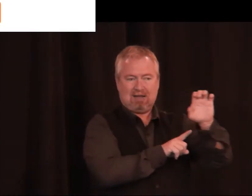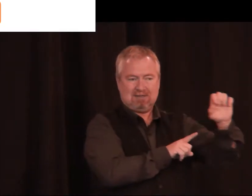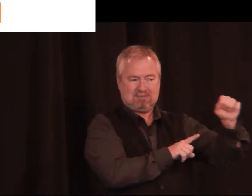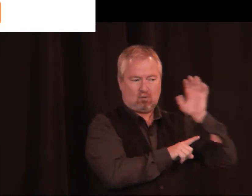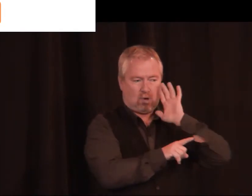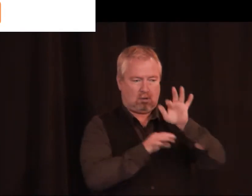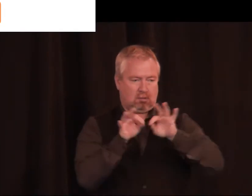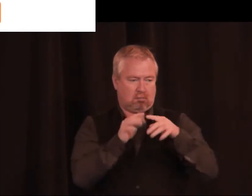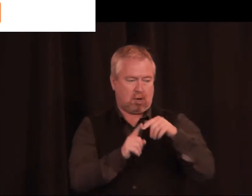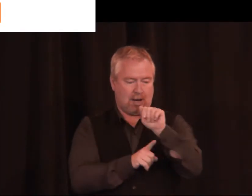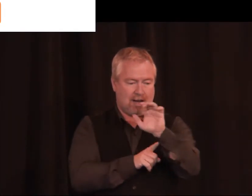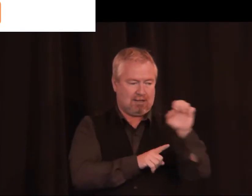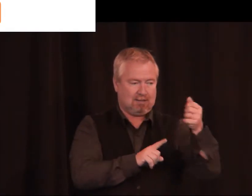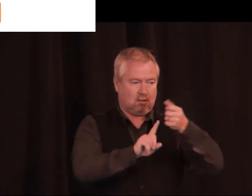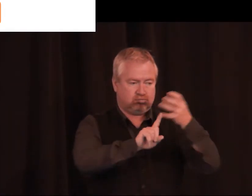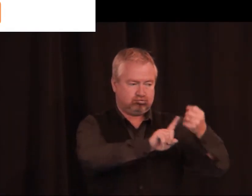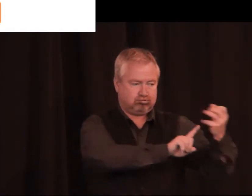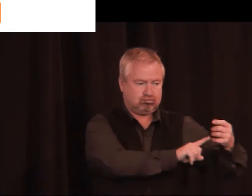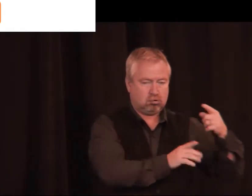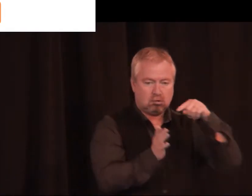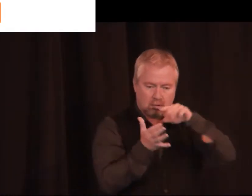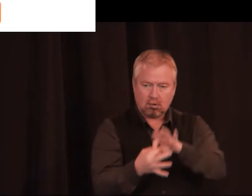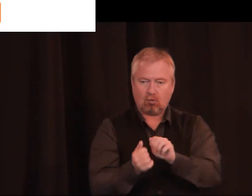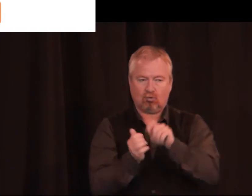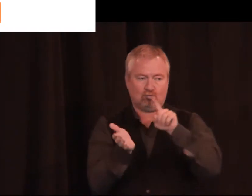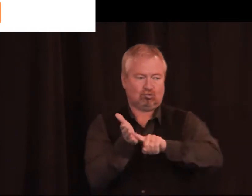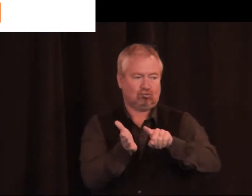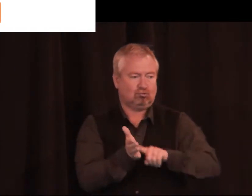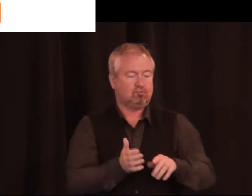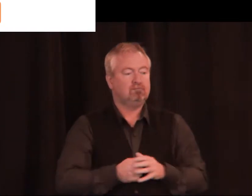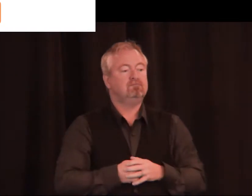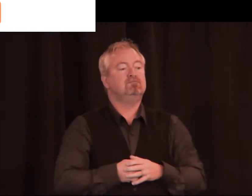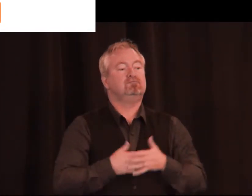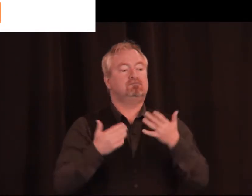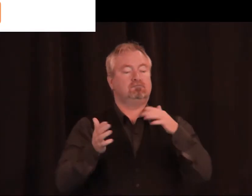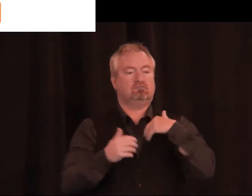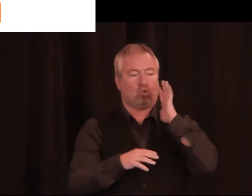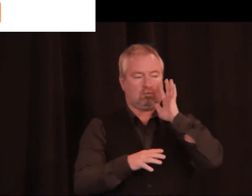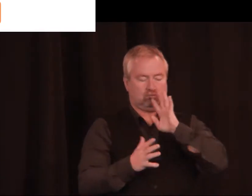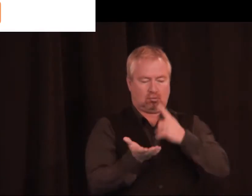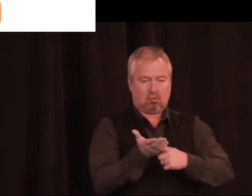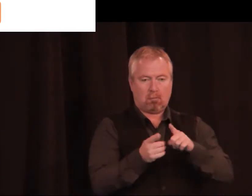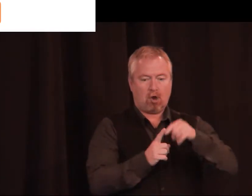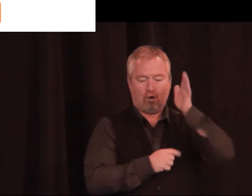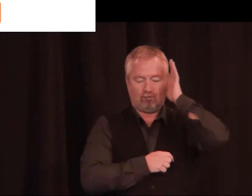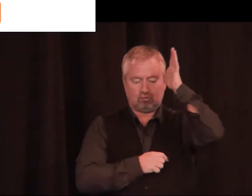And then I'm going to talk about some future directions, some projects we have coming up, and then after this,